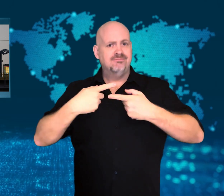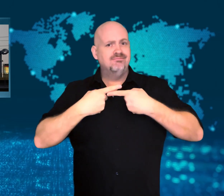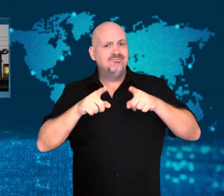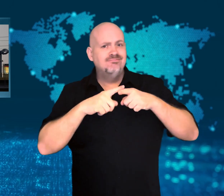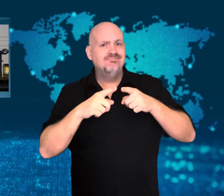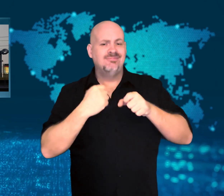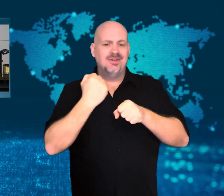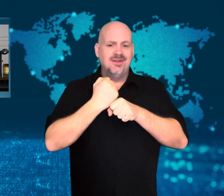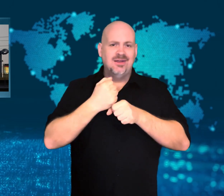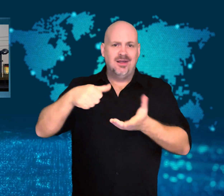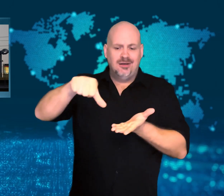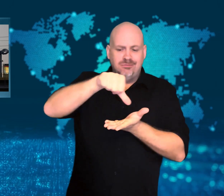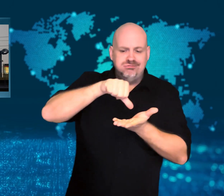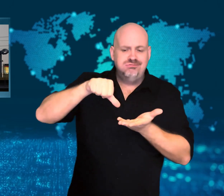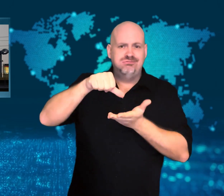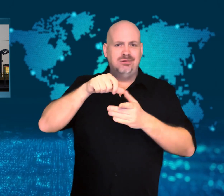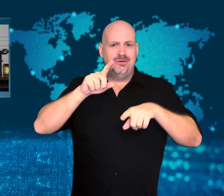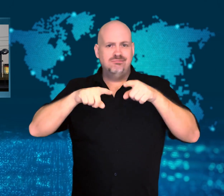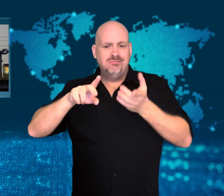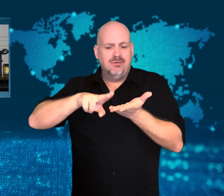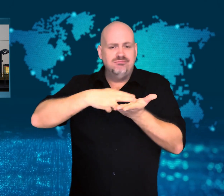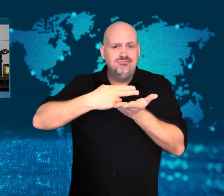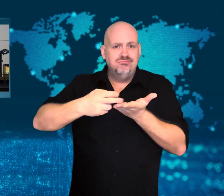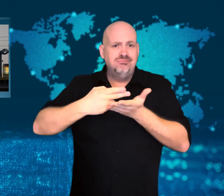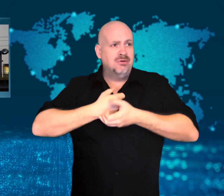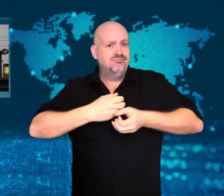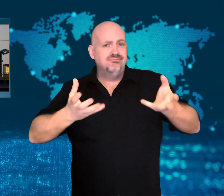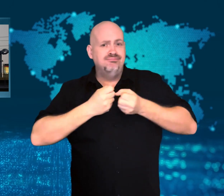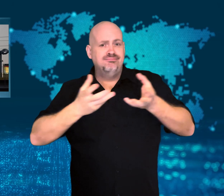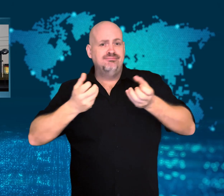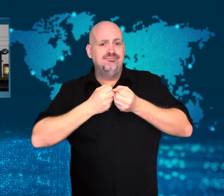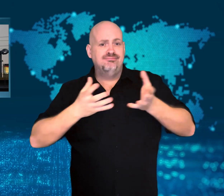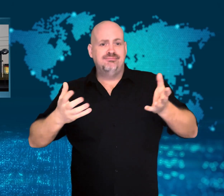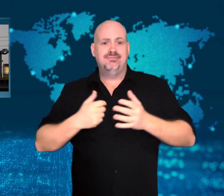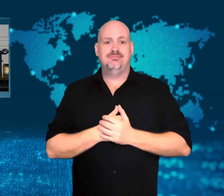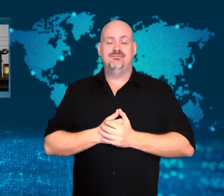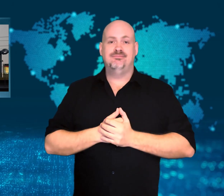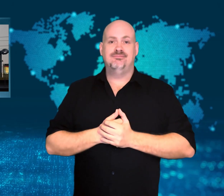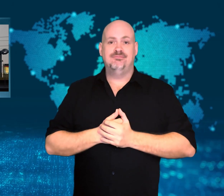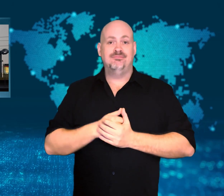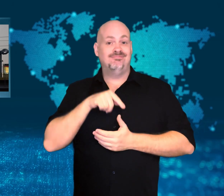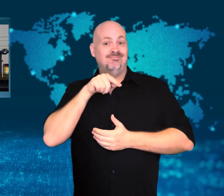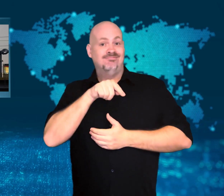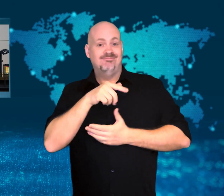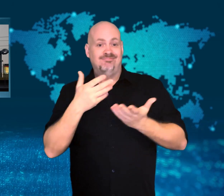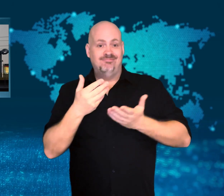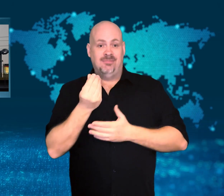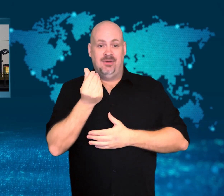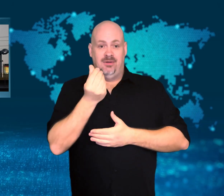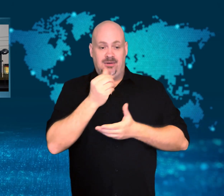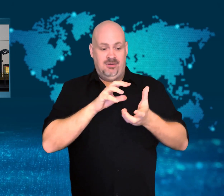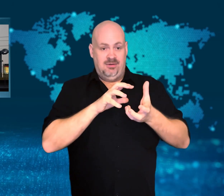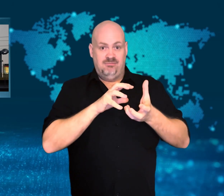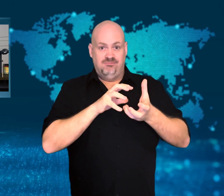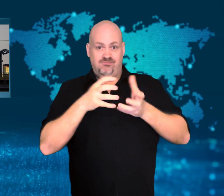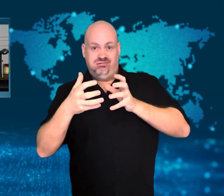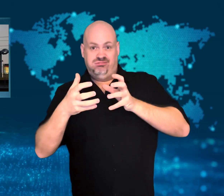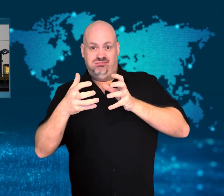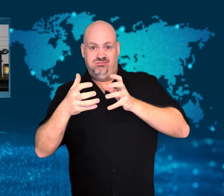as well as half of the world’s sunflower products.